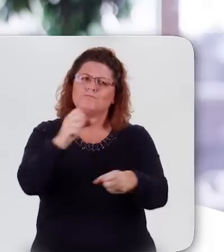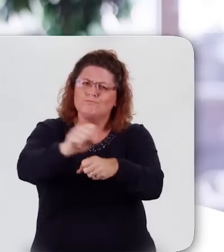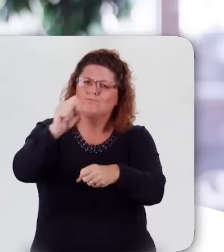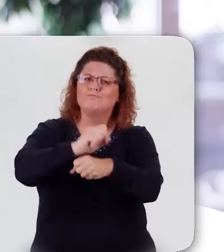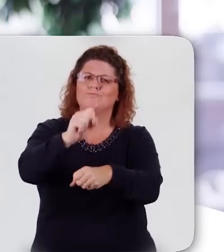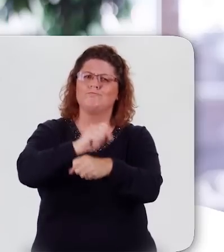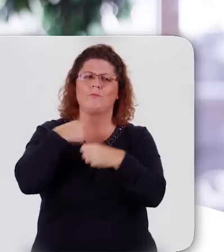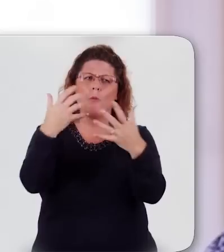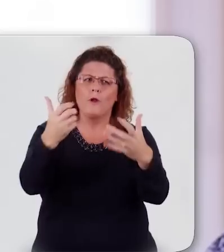Made me try harder.